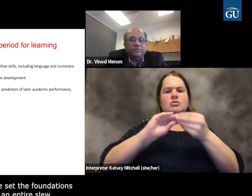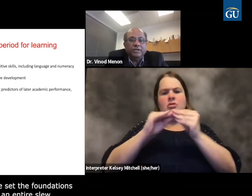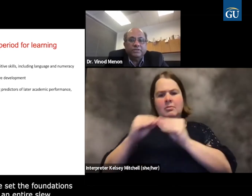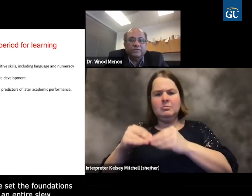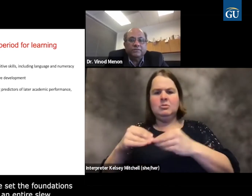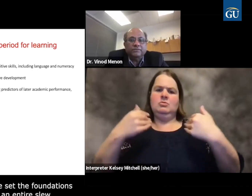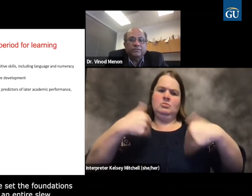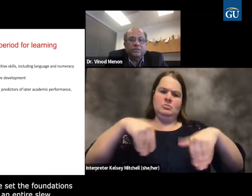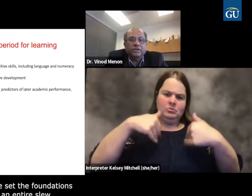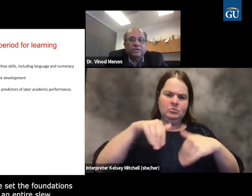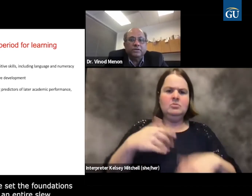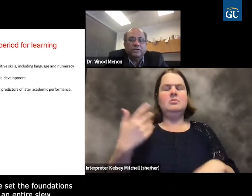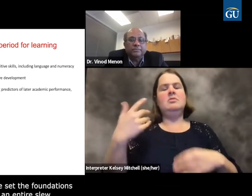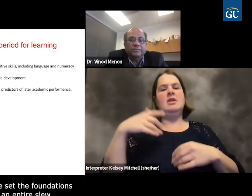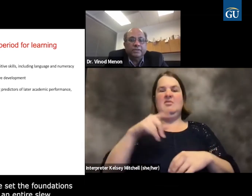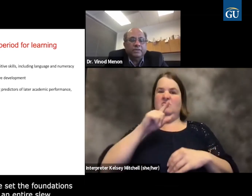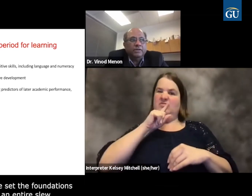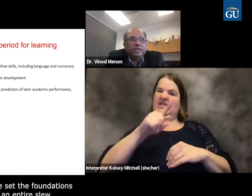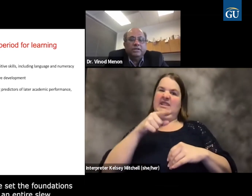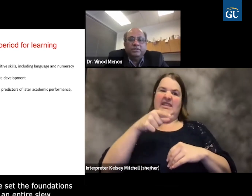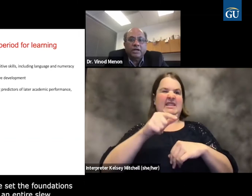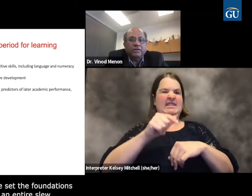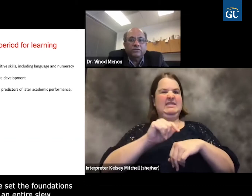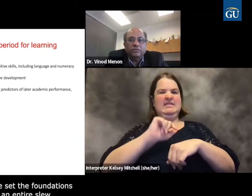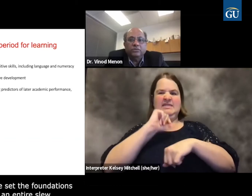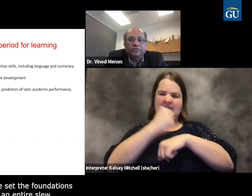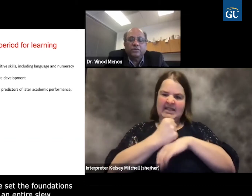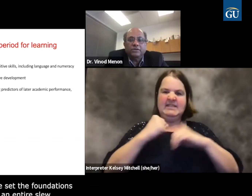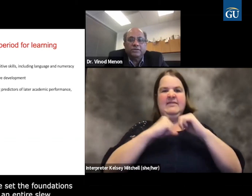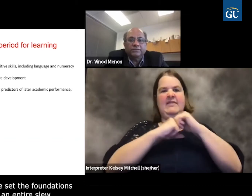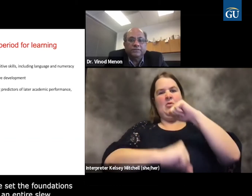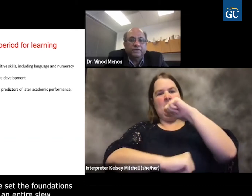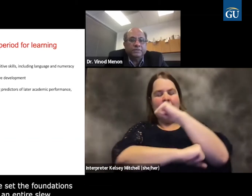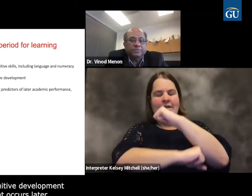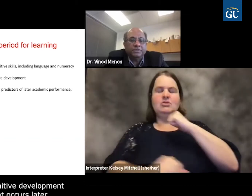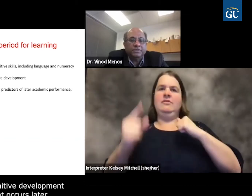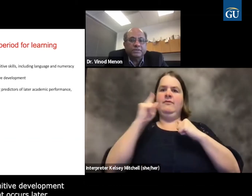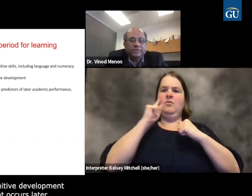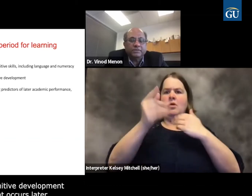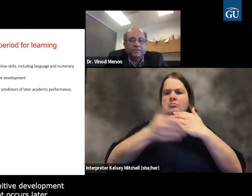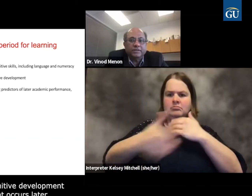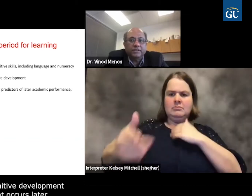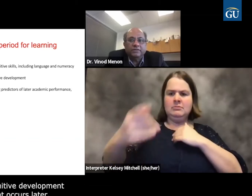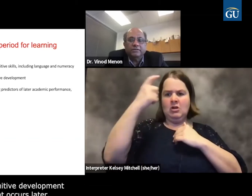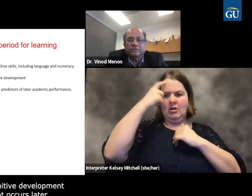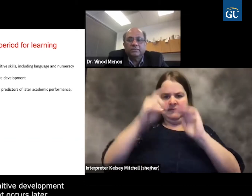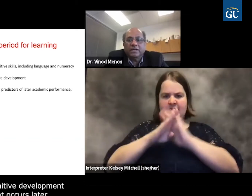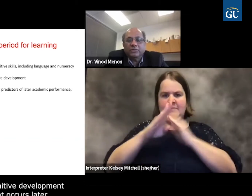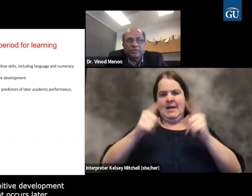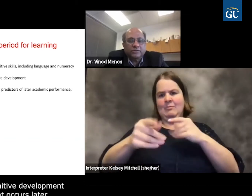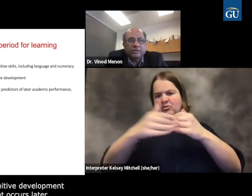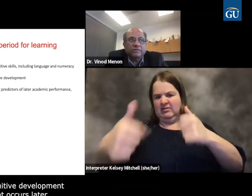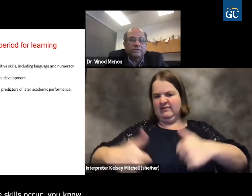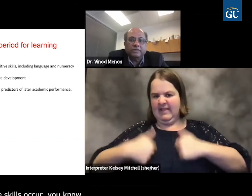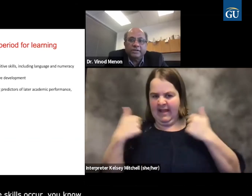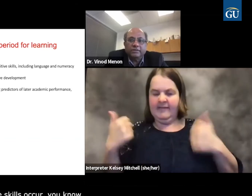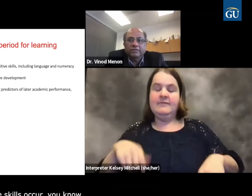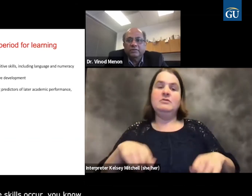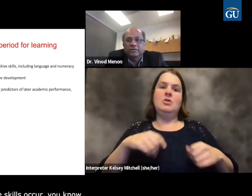and these set the foundations for an entire slew of cognitive development